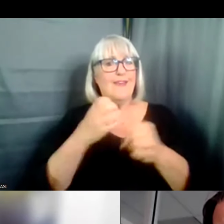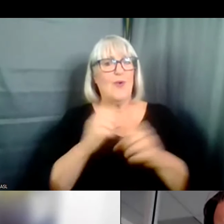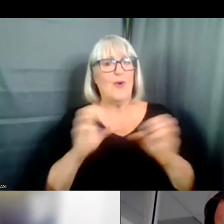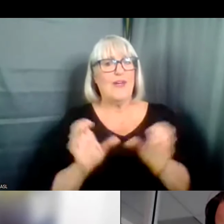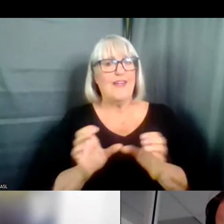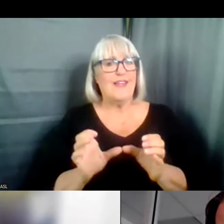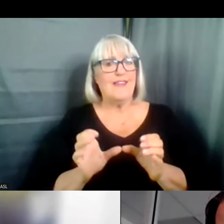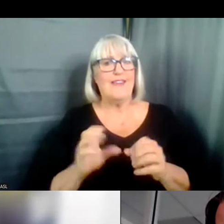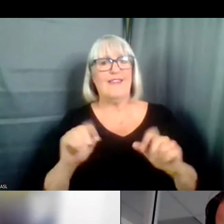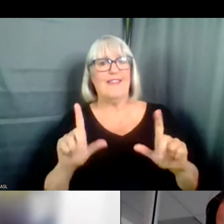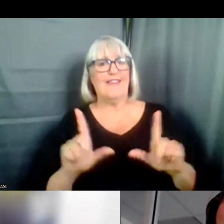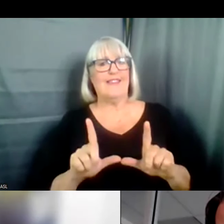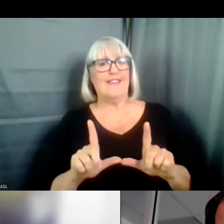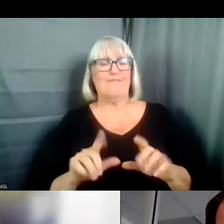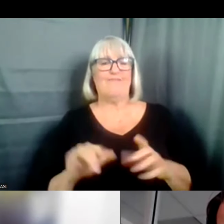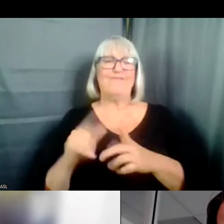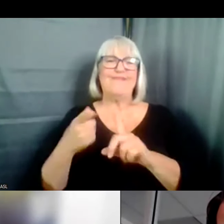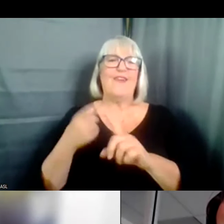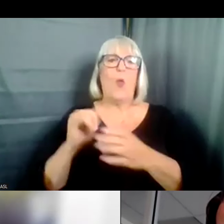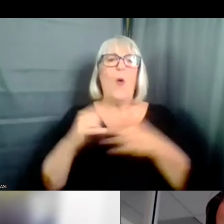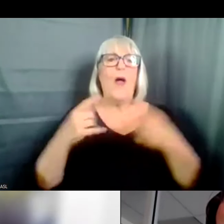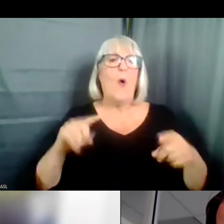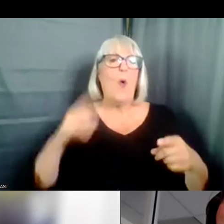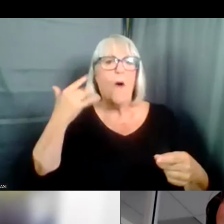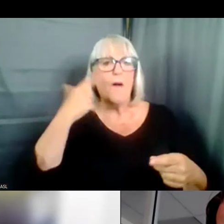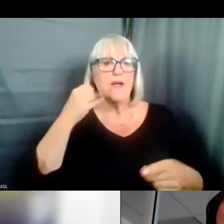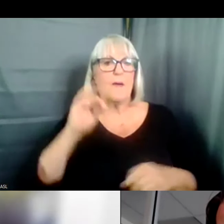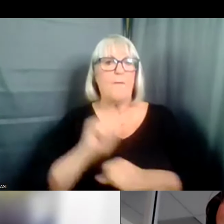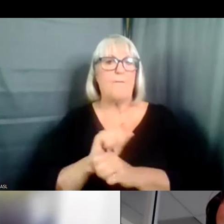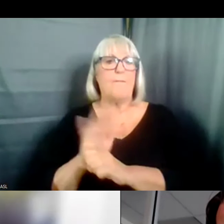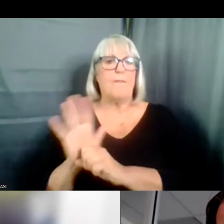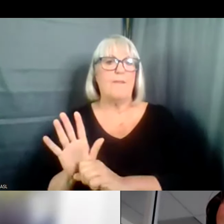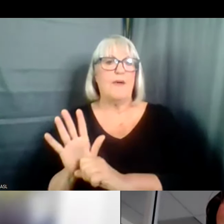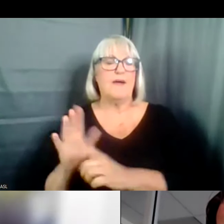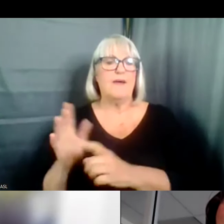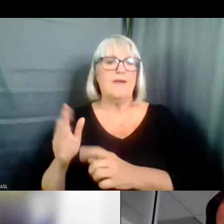This is an echo from the pandemic and the work that we have done has helped increase